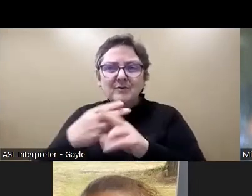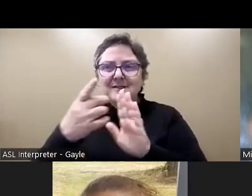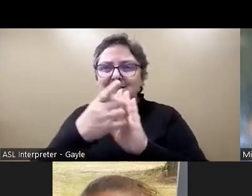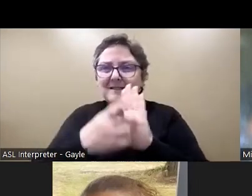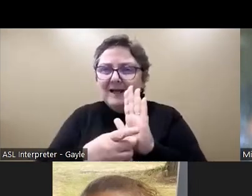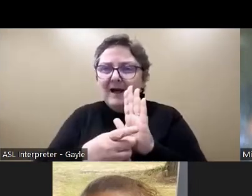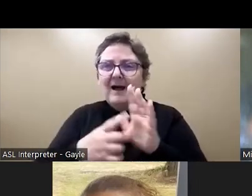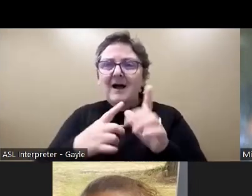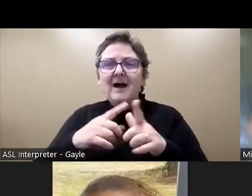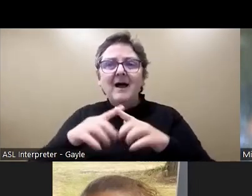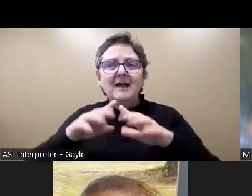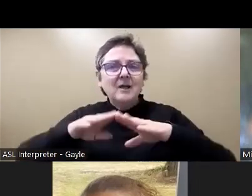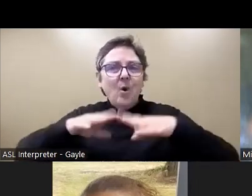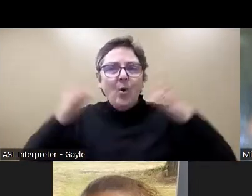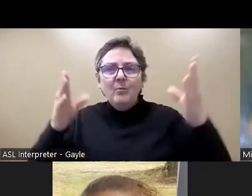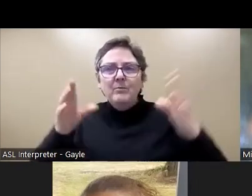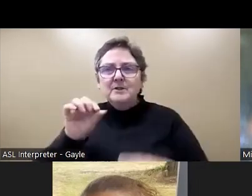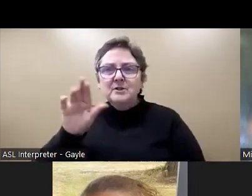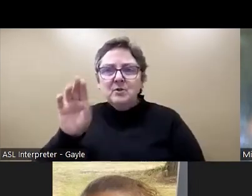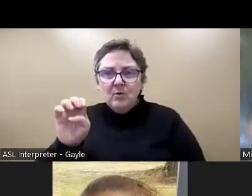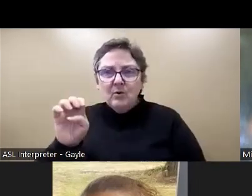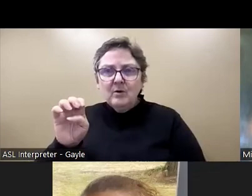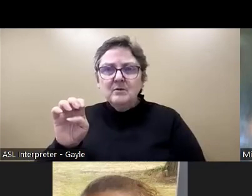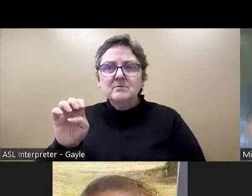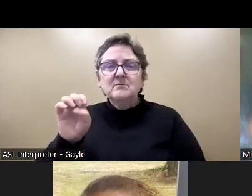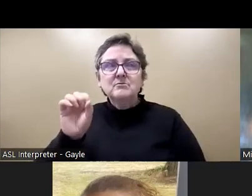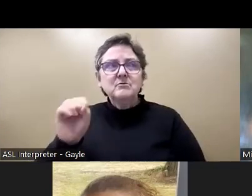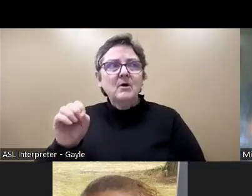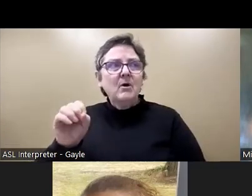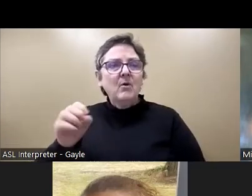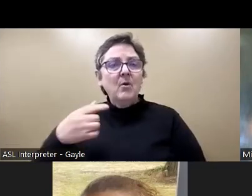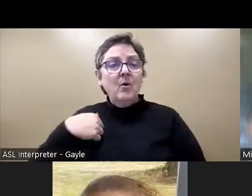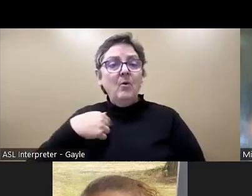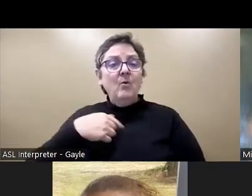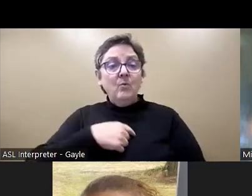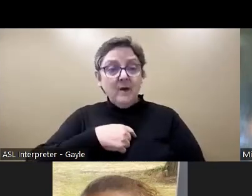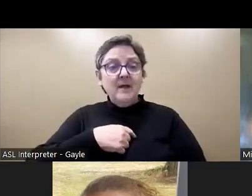When we build the different means of accessing